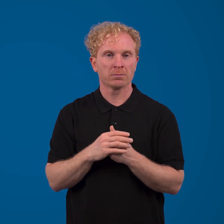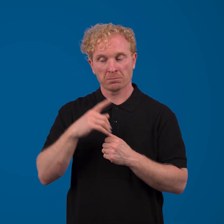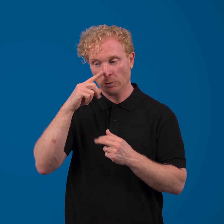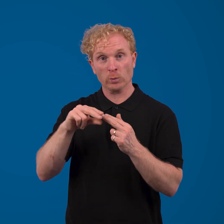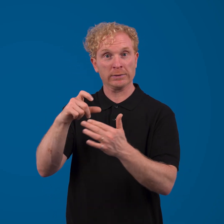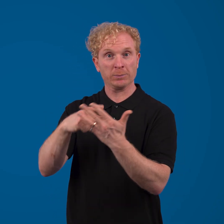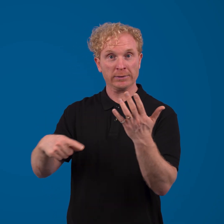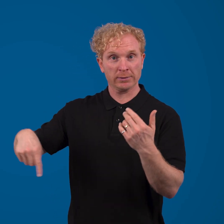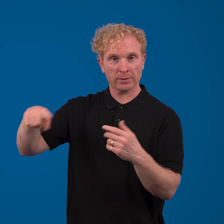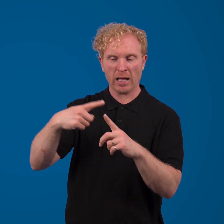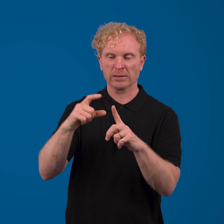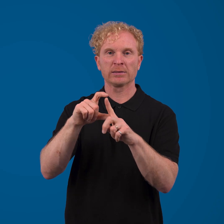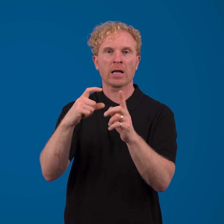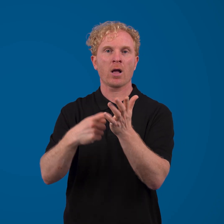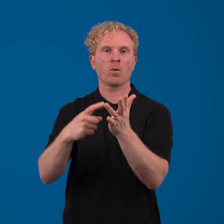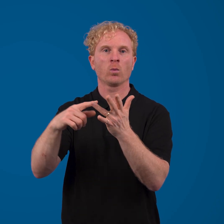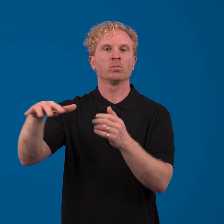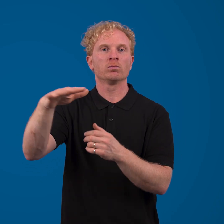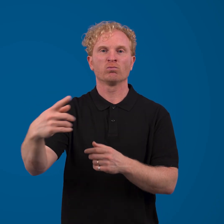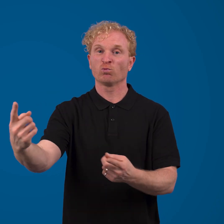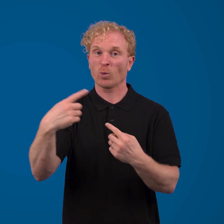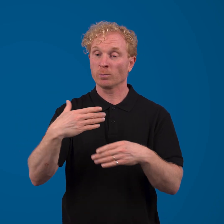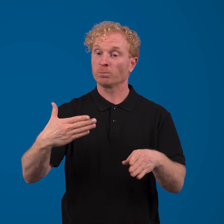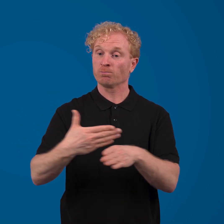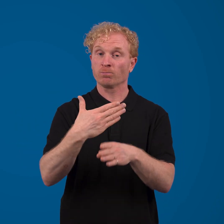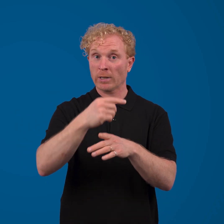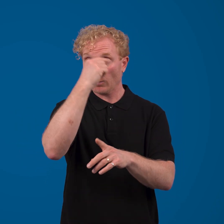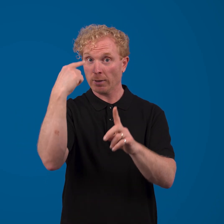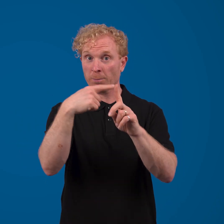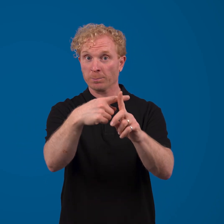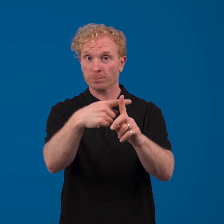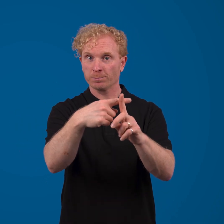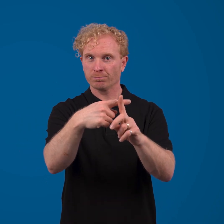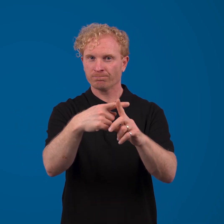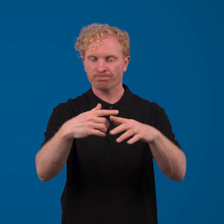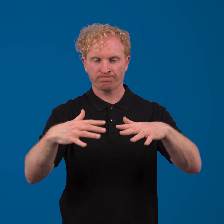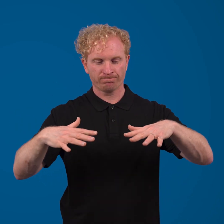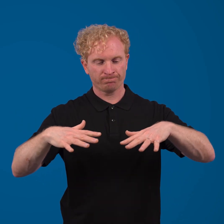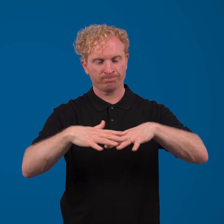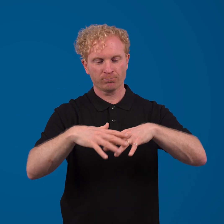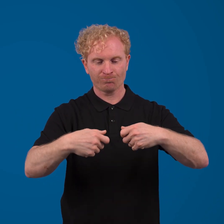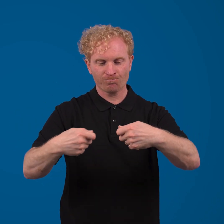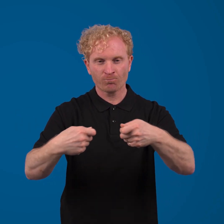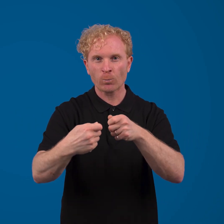People with disability and DROs have told us employment outcomes are interconnected